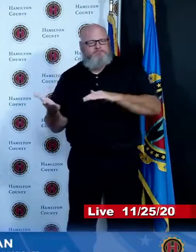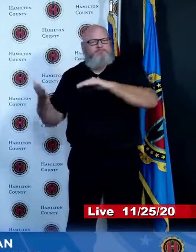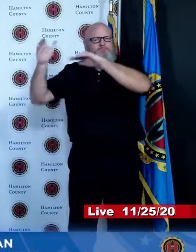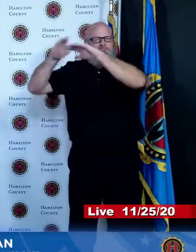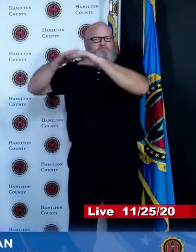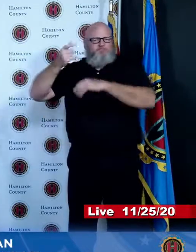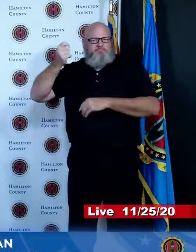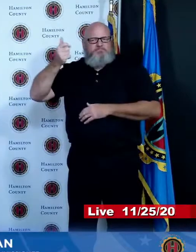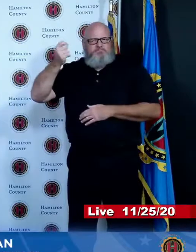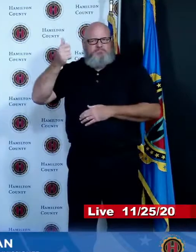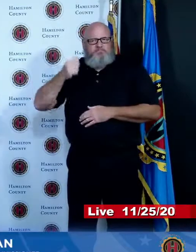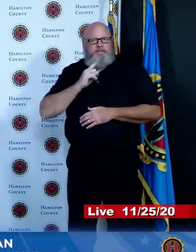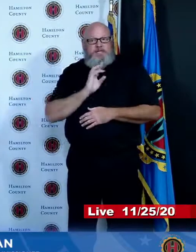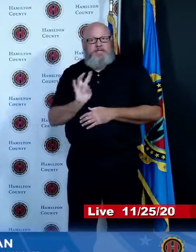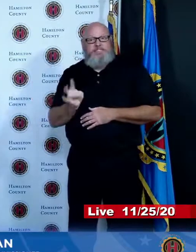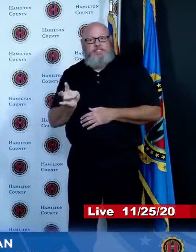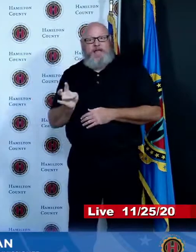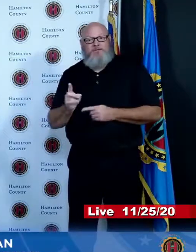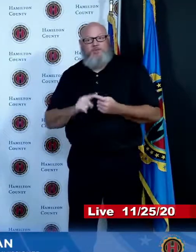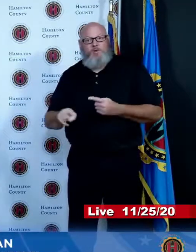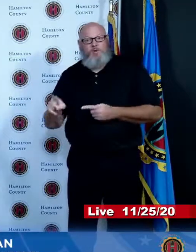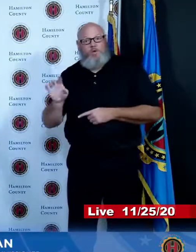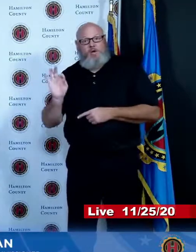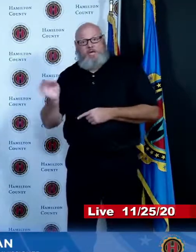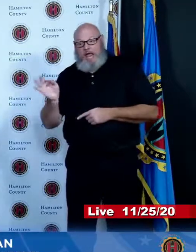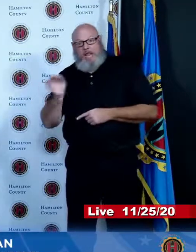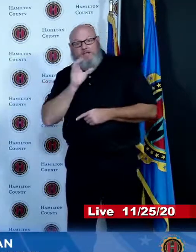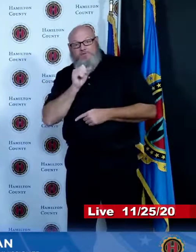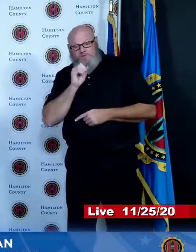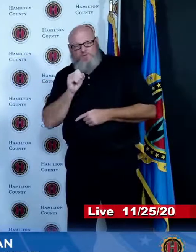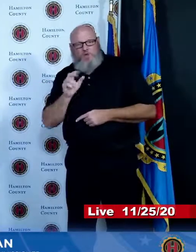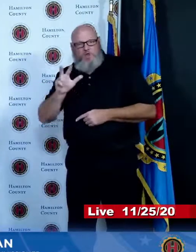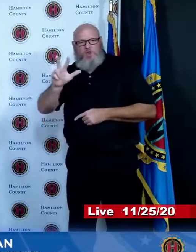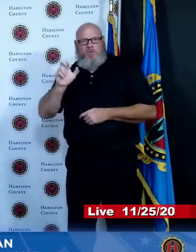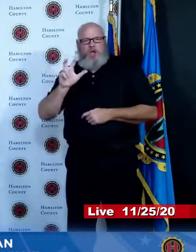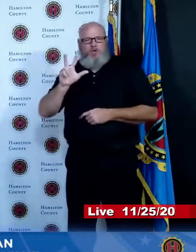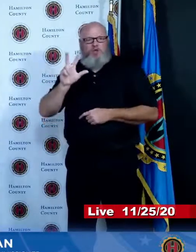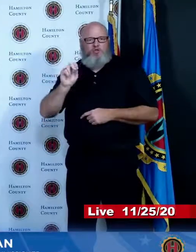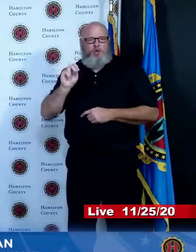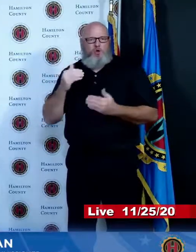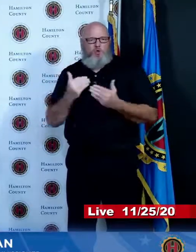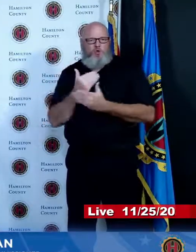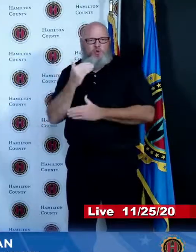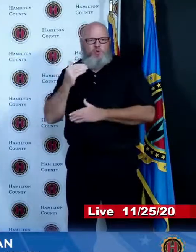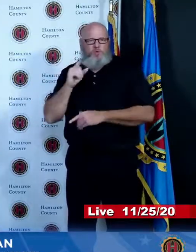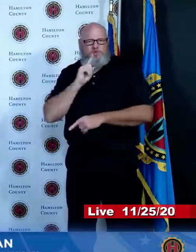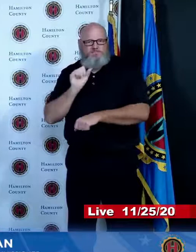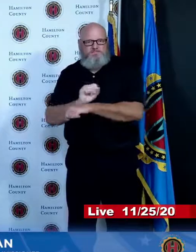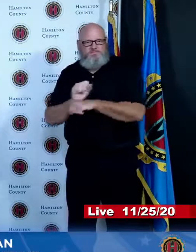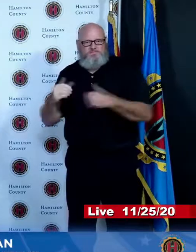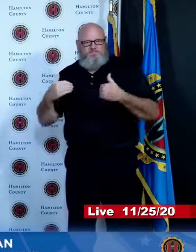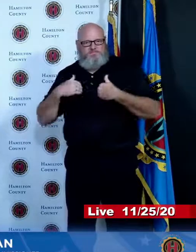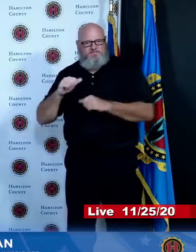have 333 new cases as you can imagine this age group tends to have more significant illness